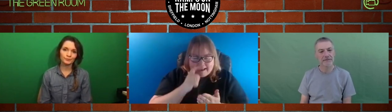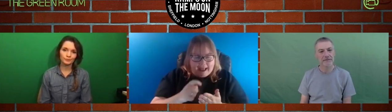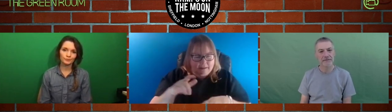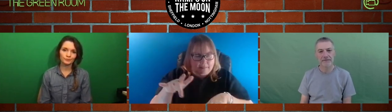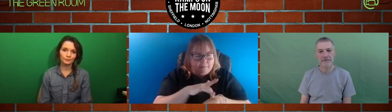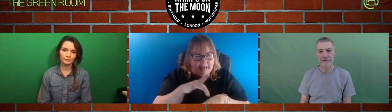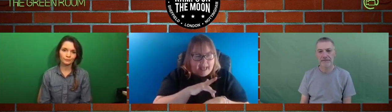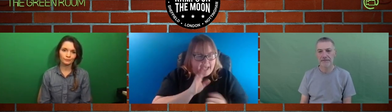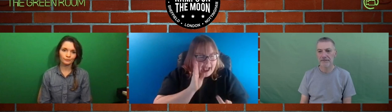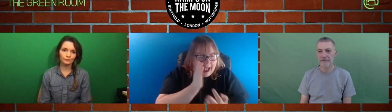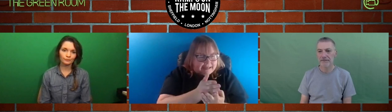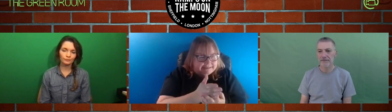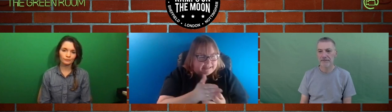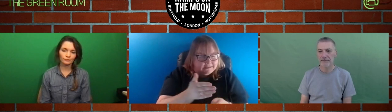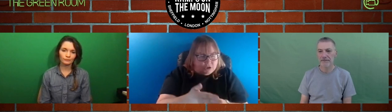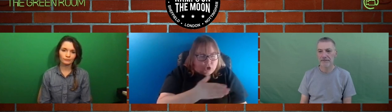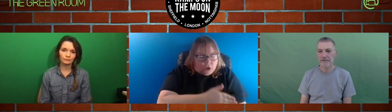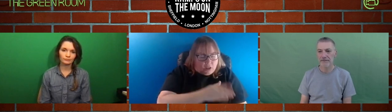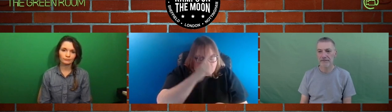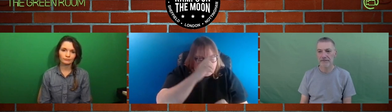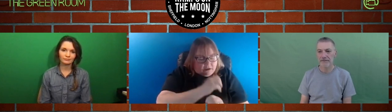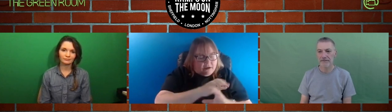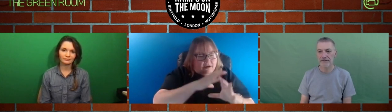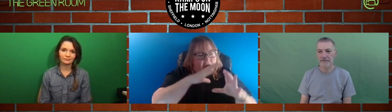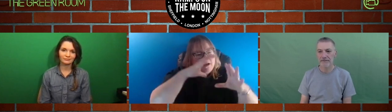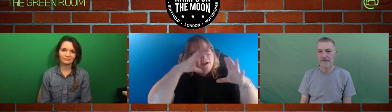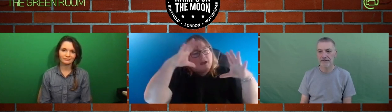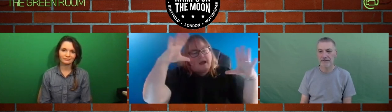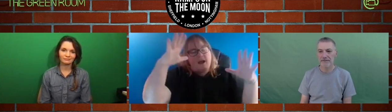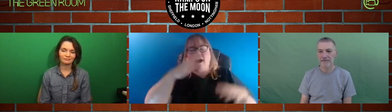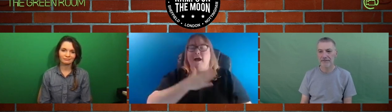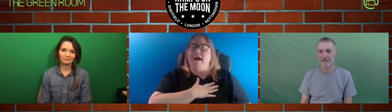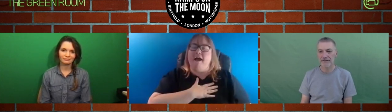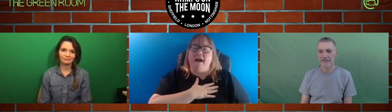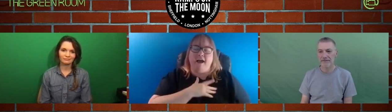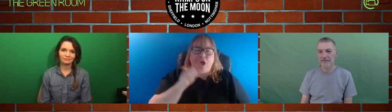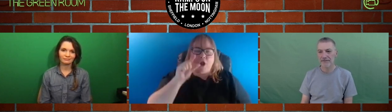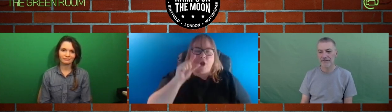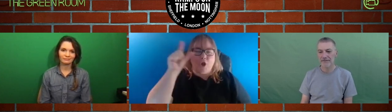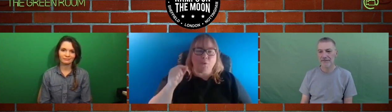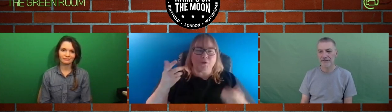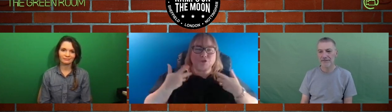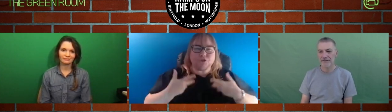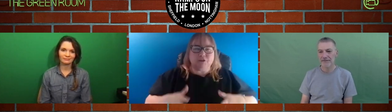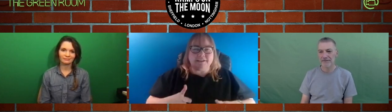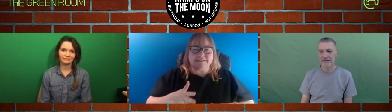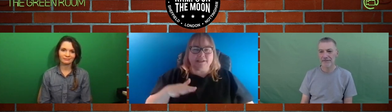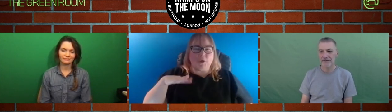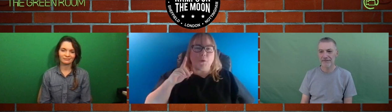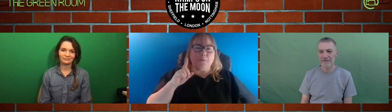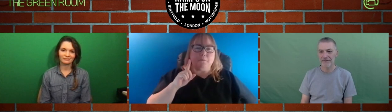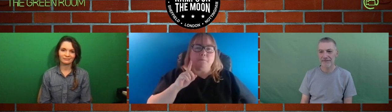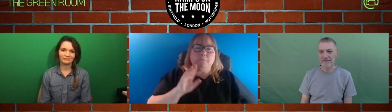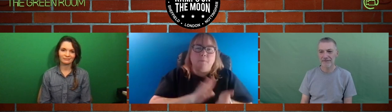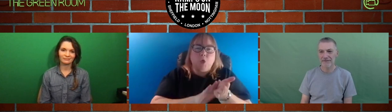And I loved, Rebekah, when you tried on that Luna dress and it was like beautiful, it's a beautiful blue dress like pristine, like silk. It was like